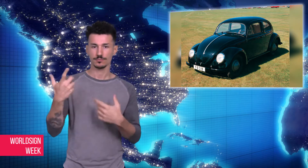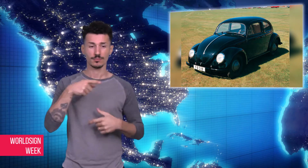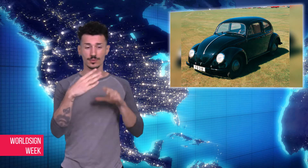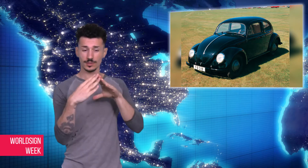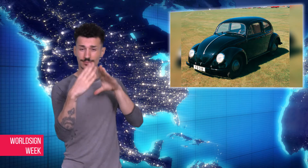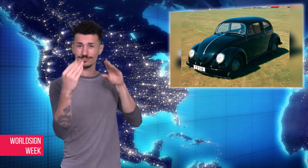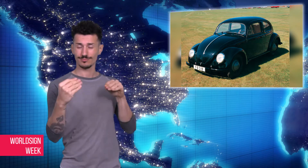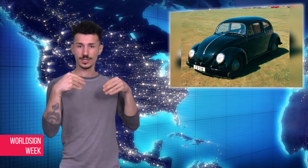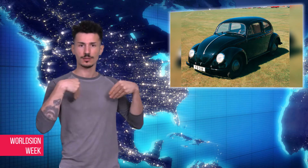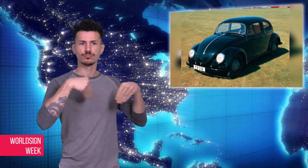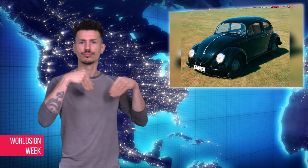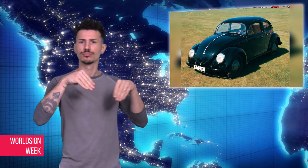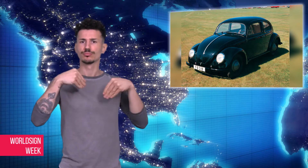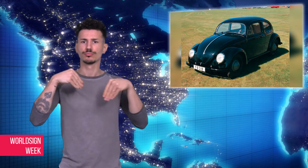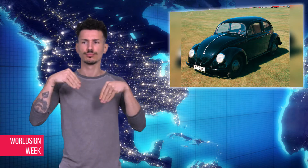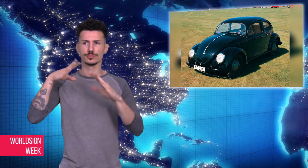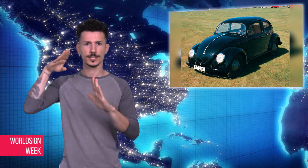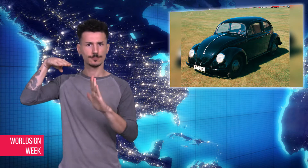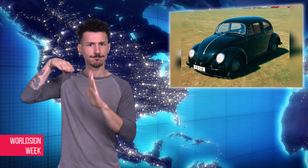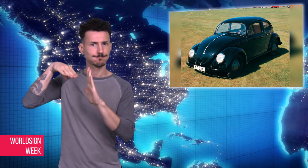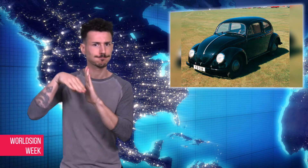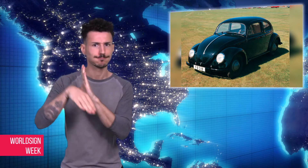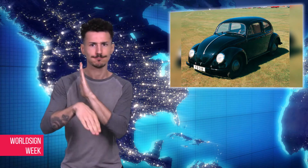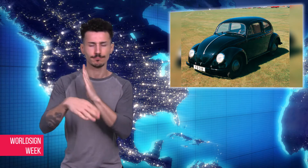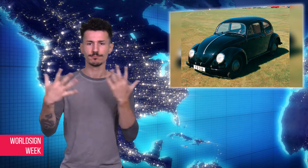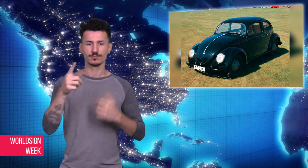flagged last year, selling 15,000